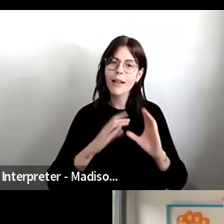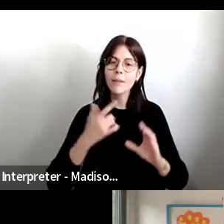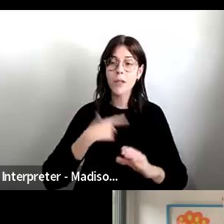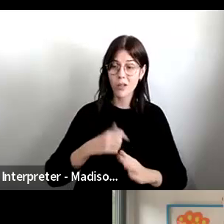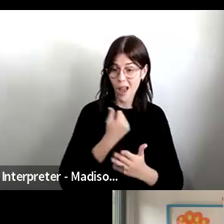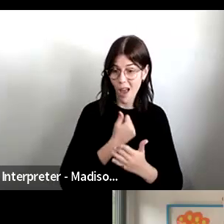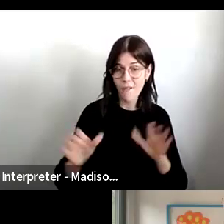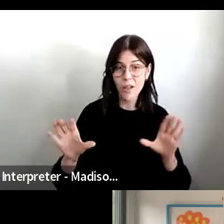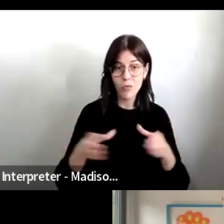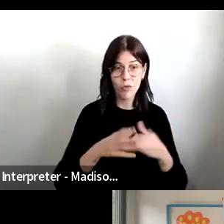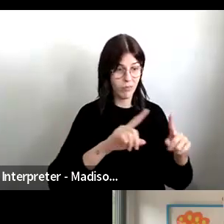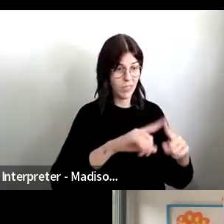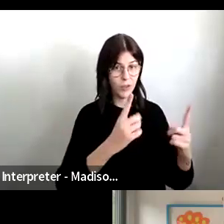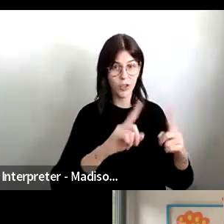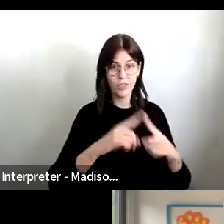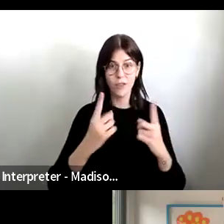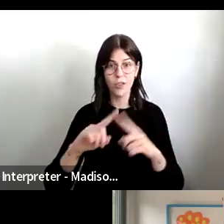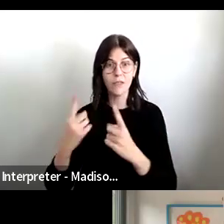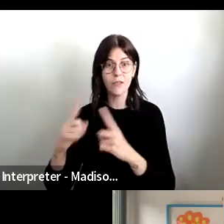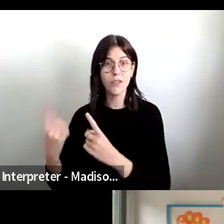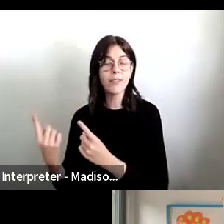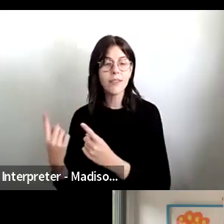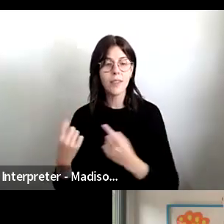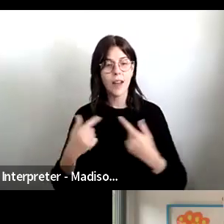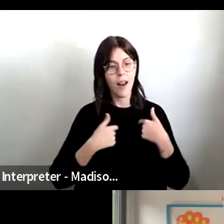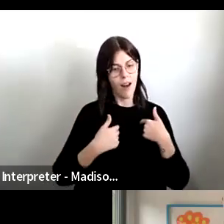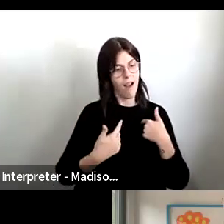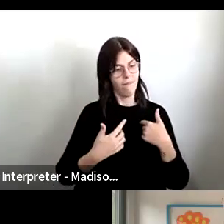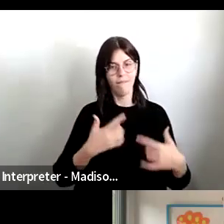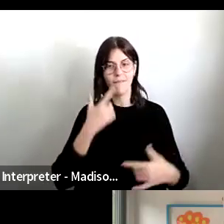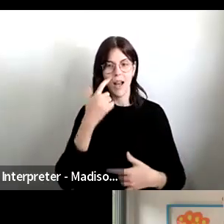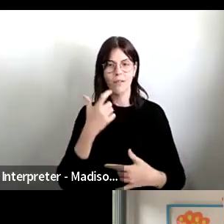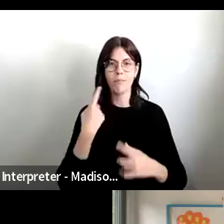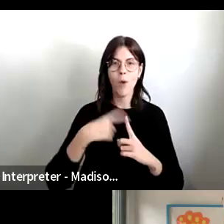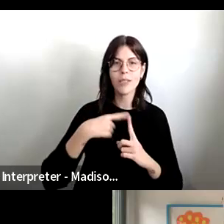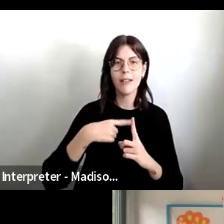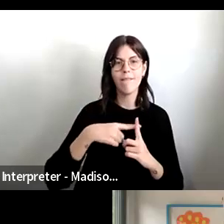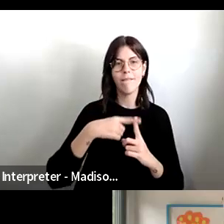different group so I think I found them to be really positive, people just working out how